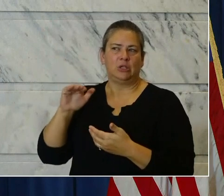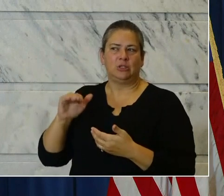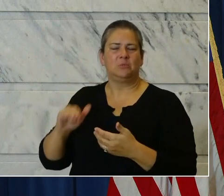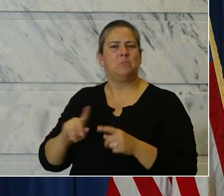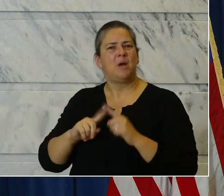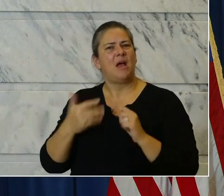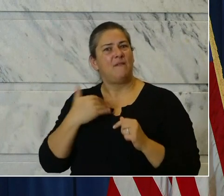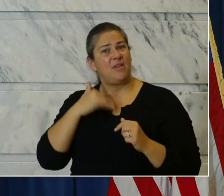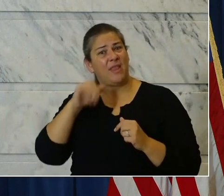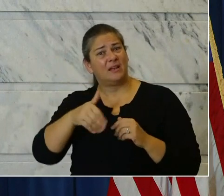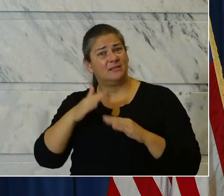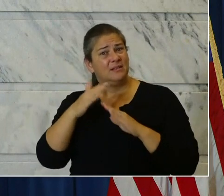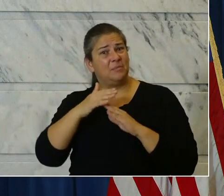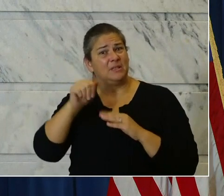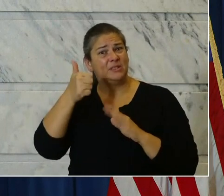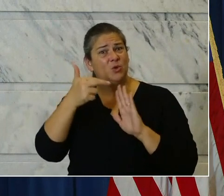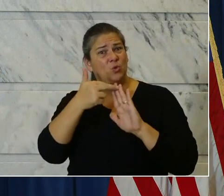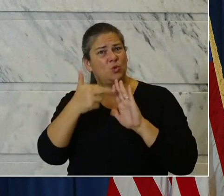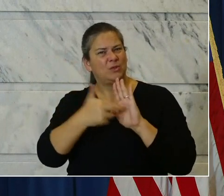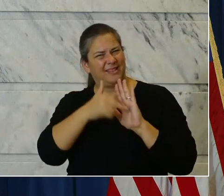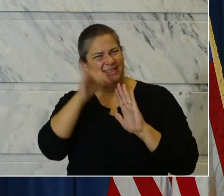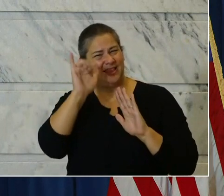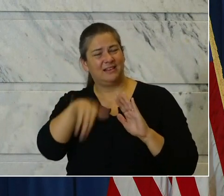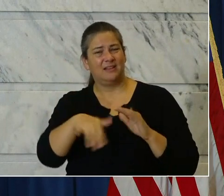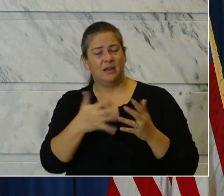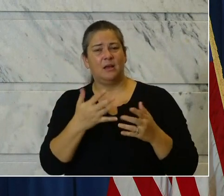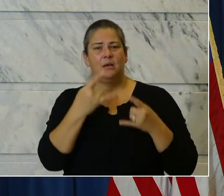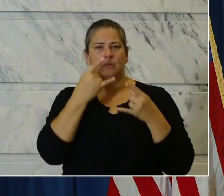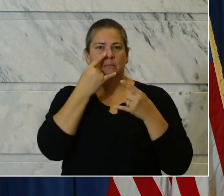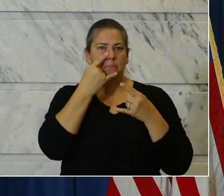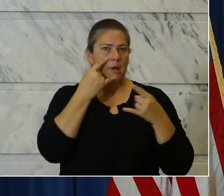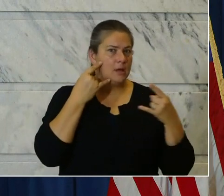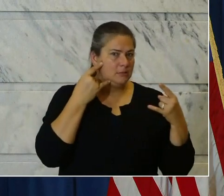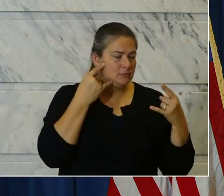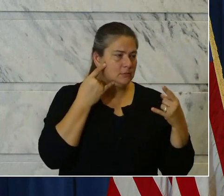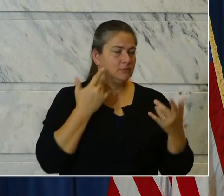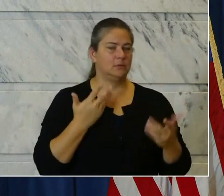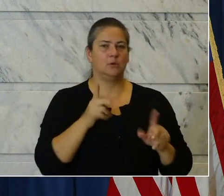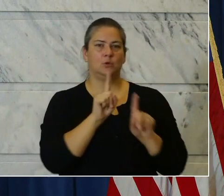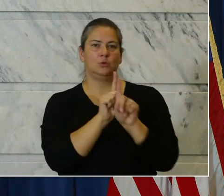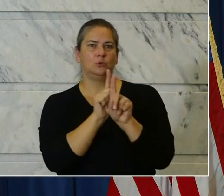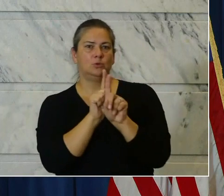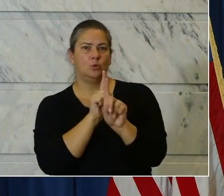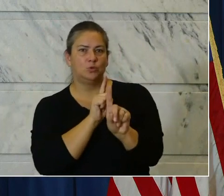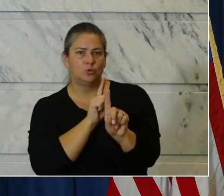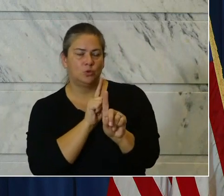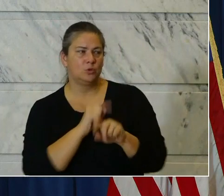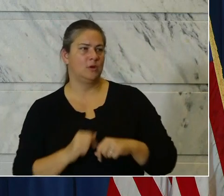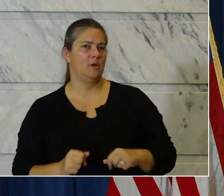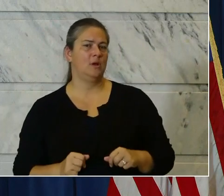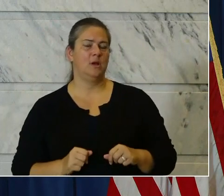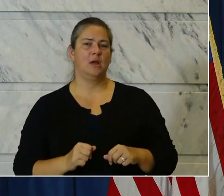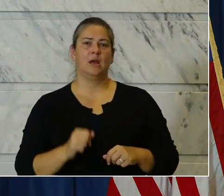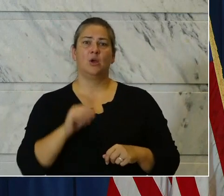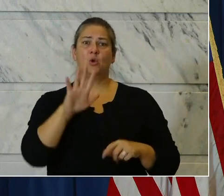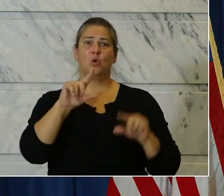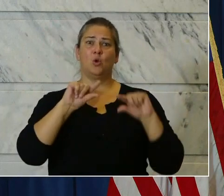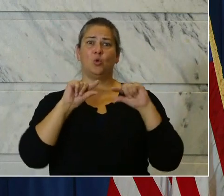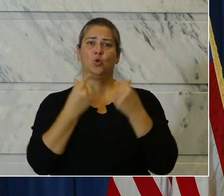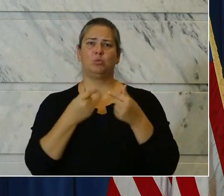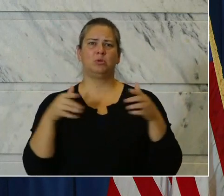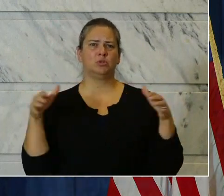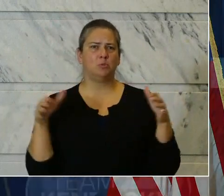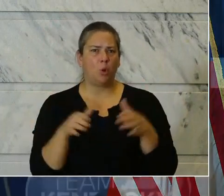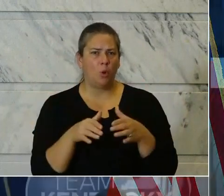MAXIMUM. FROM LITTLE THANKS.